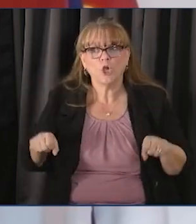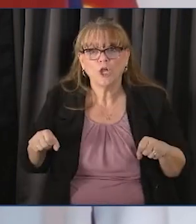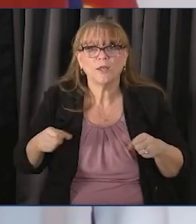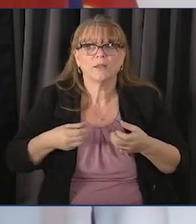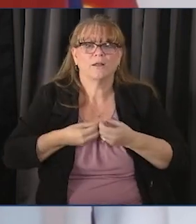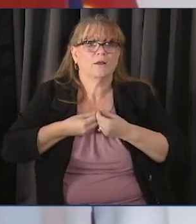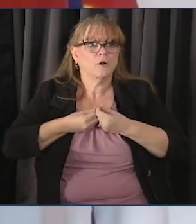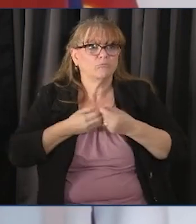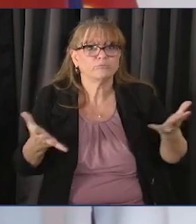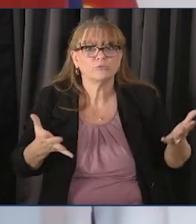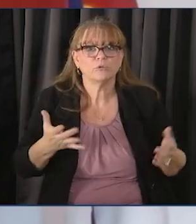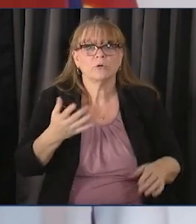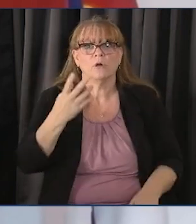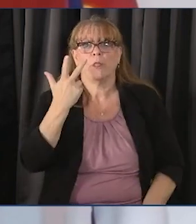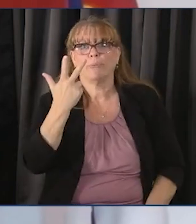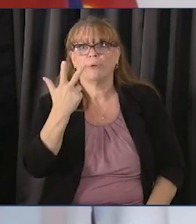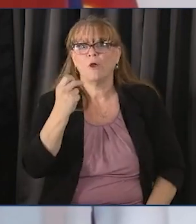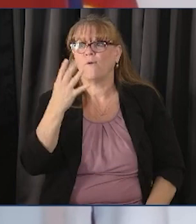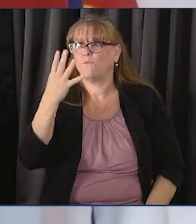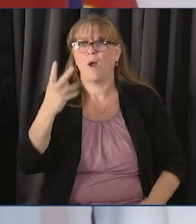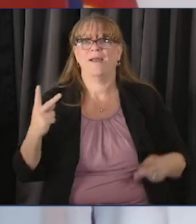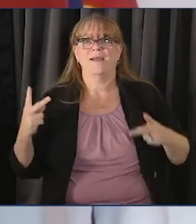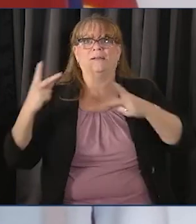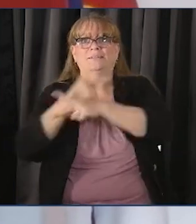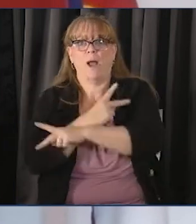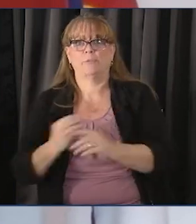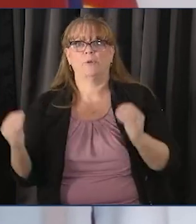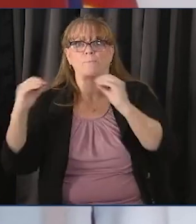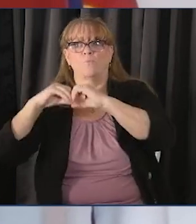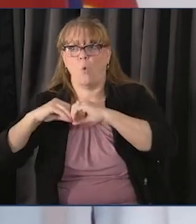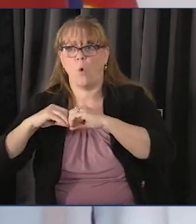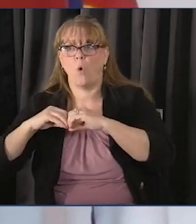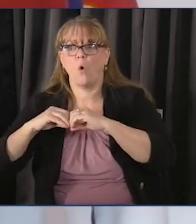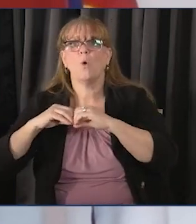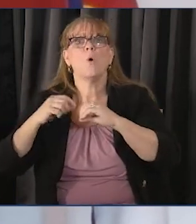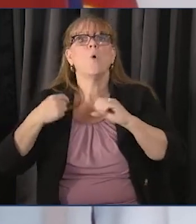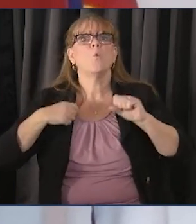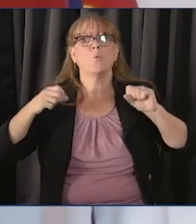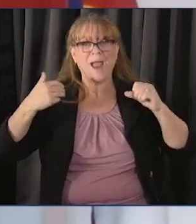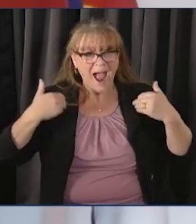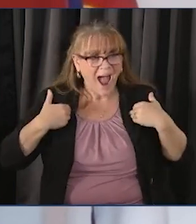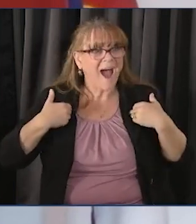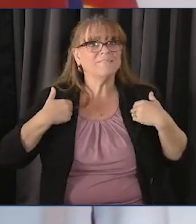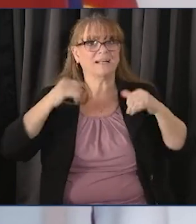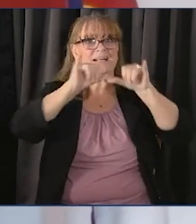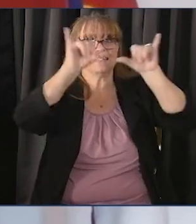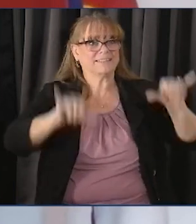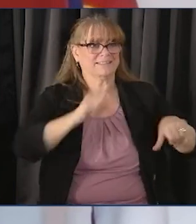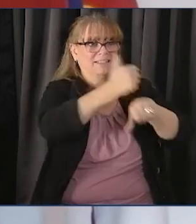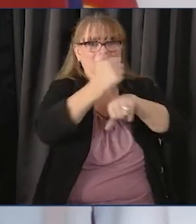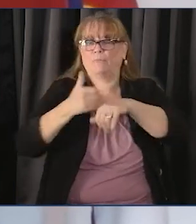So whether it's whether It's Mesa county health or whether it's Denver health, they are likely